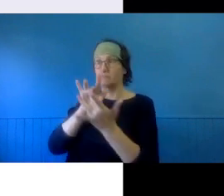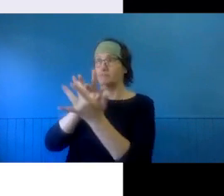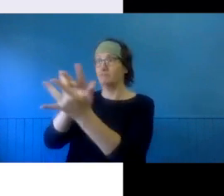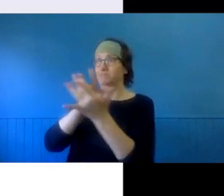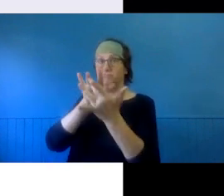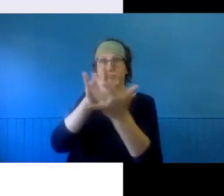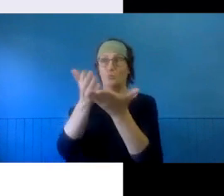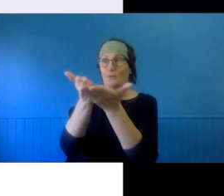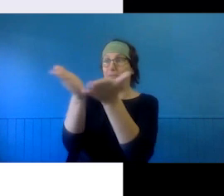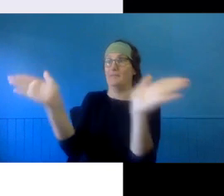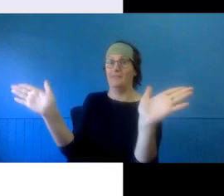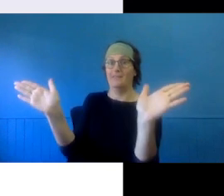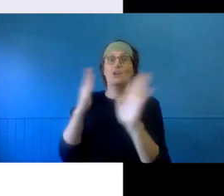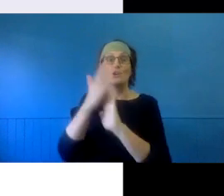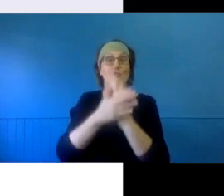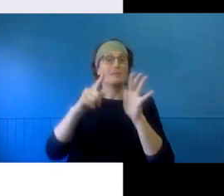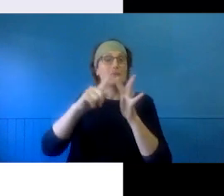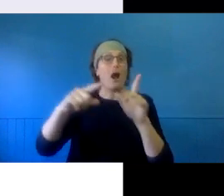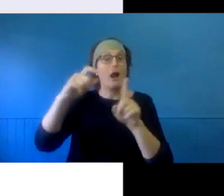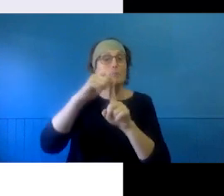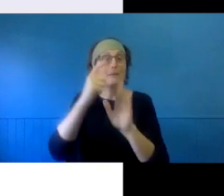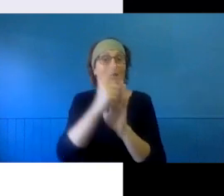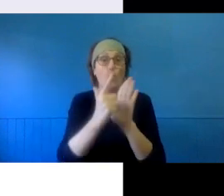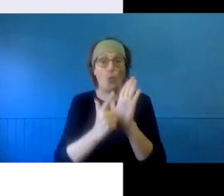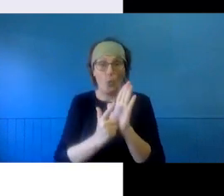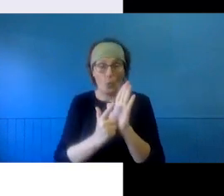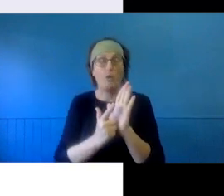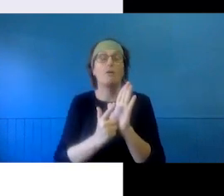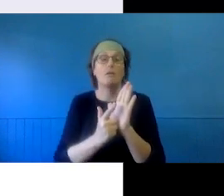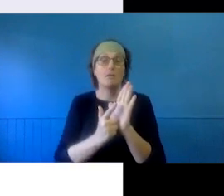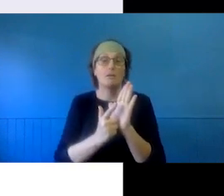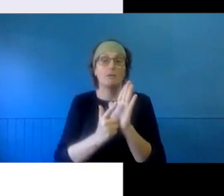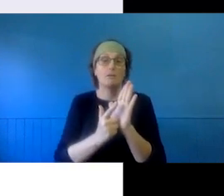where intellectual property laws - the laws that the Commonwealth of